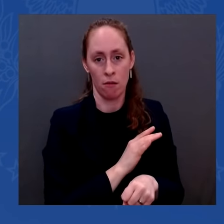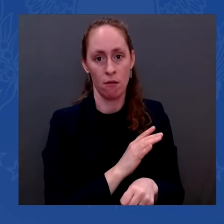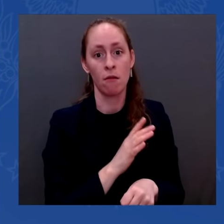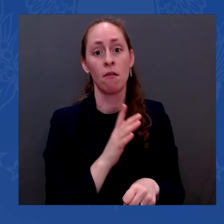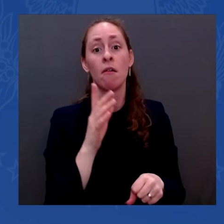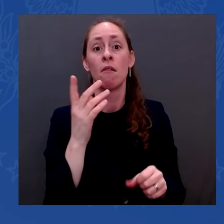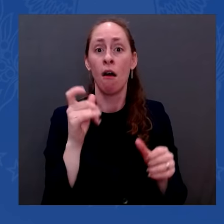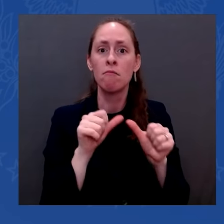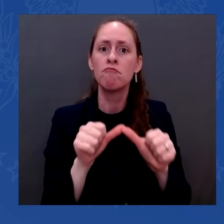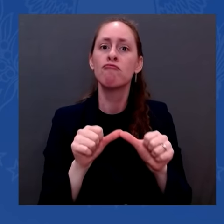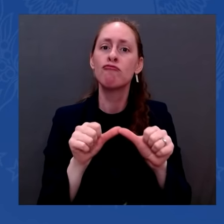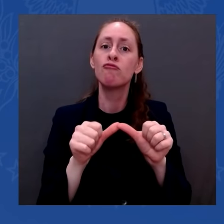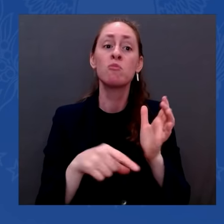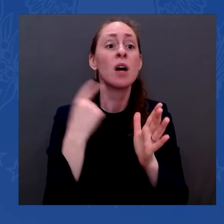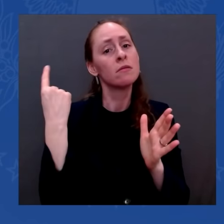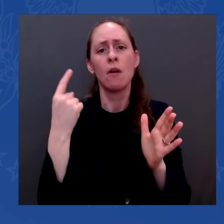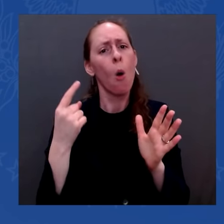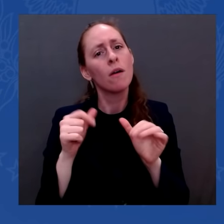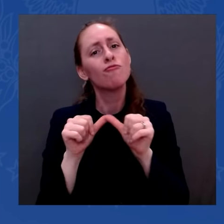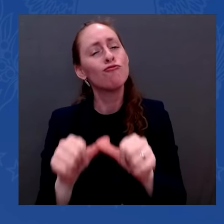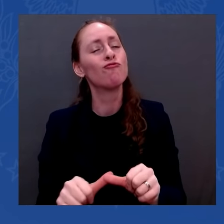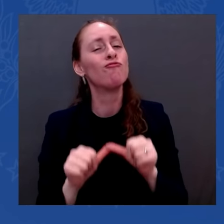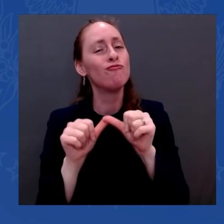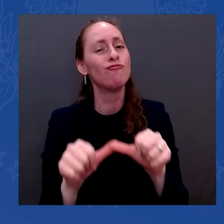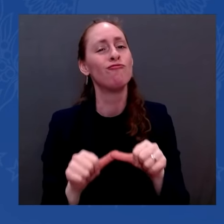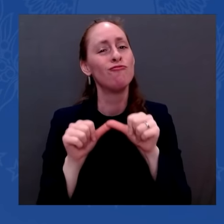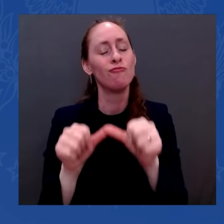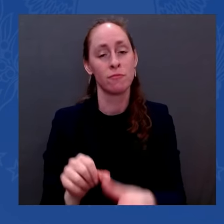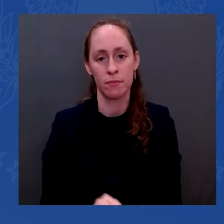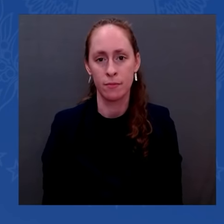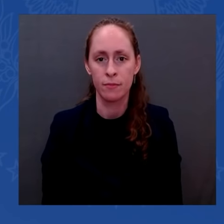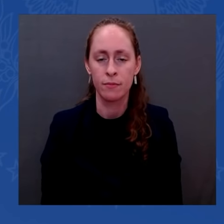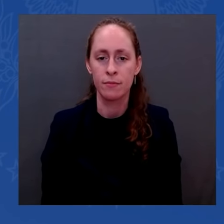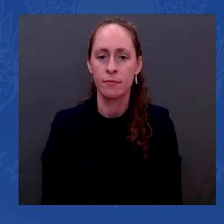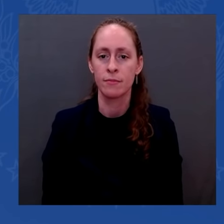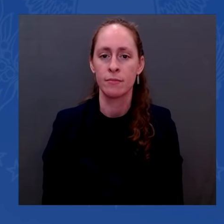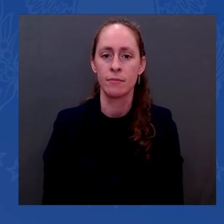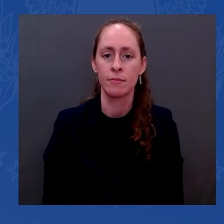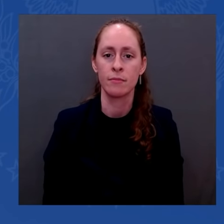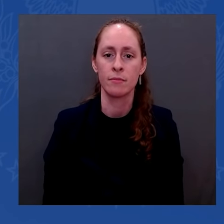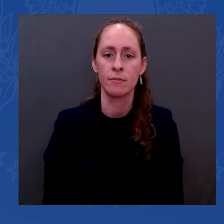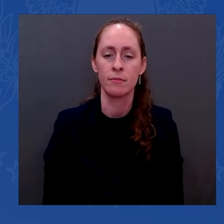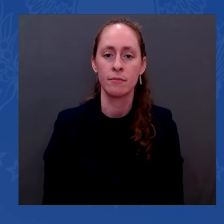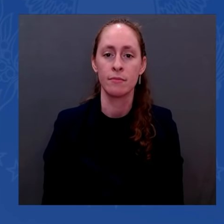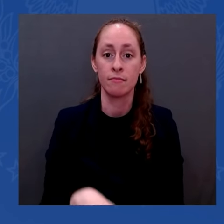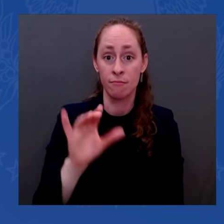you know, there's an old African proverb that says, "You want to go fast, go alone. But if you want to go far, go together."